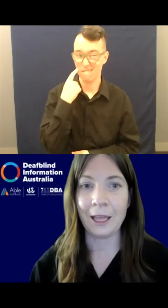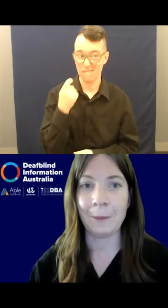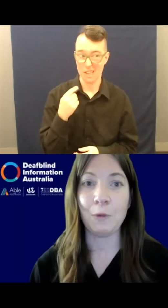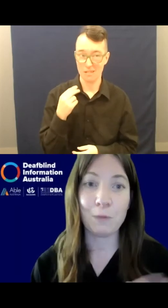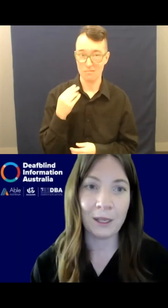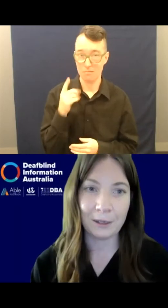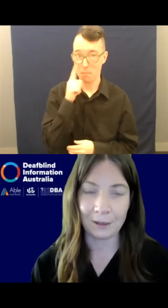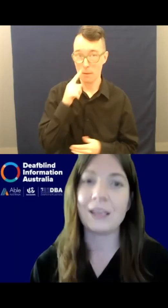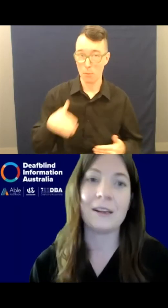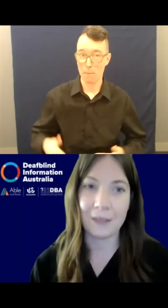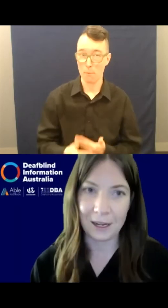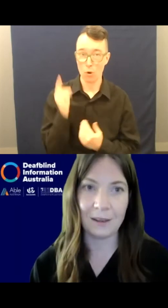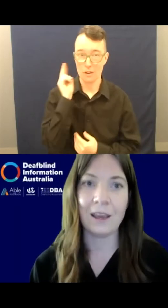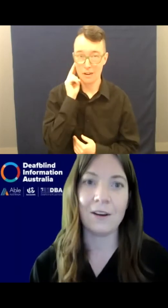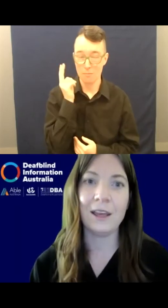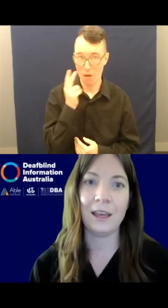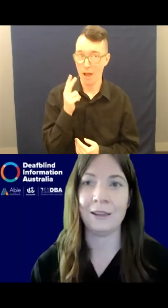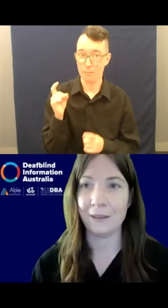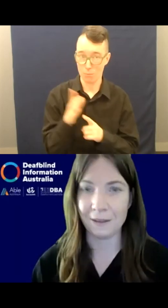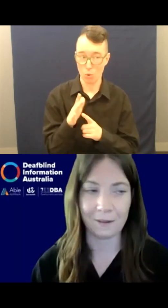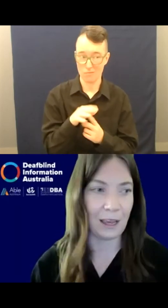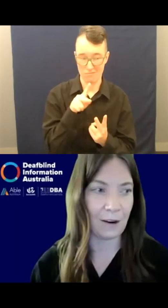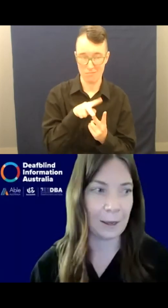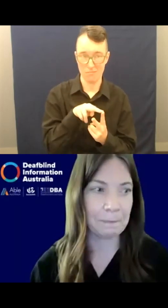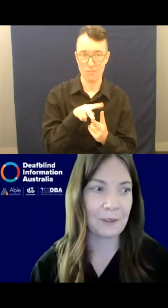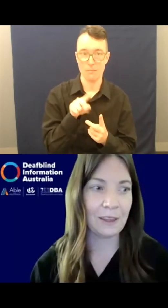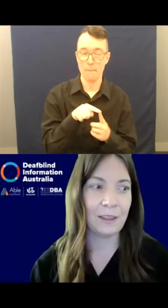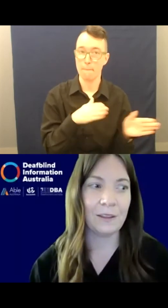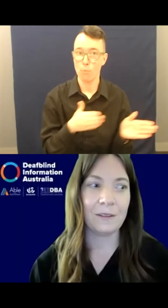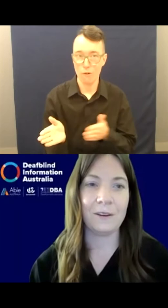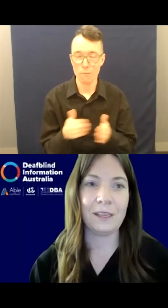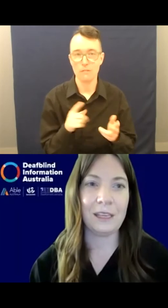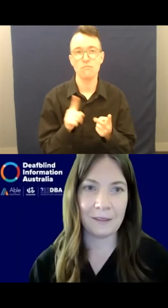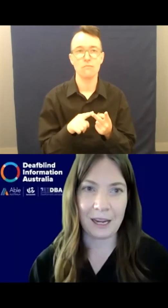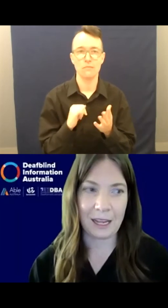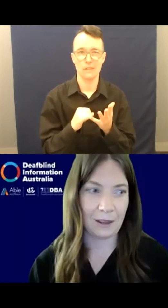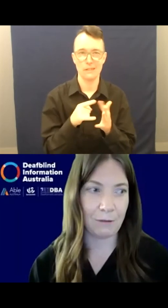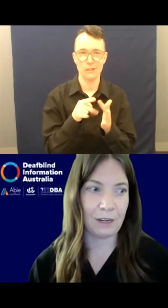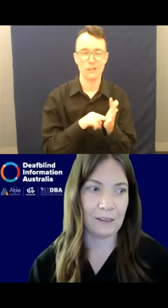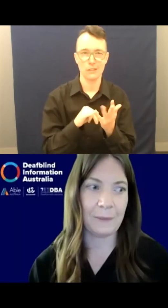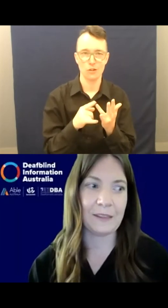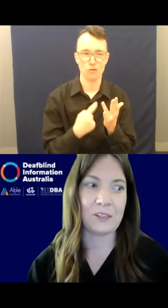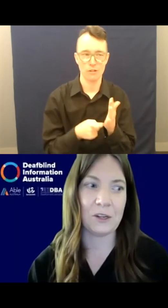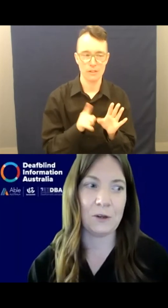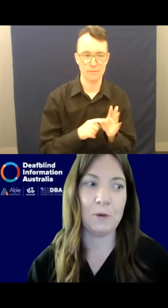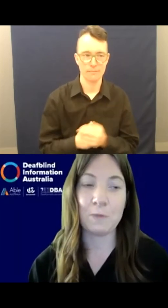movement, kinaesthetic area and the sensory area. So kinaesthetic really speaks to movement,